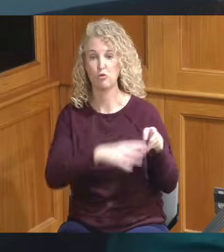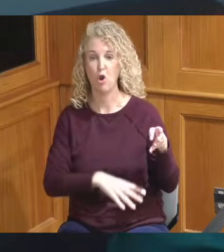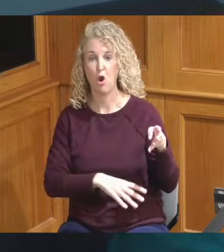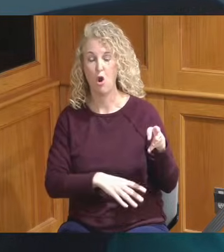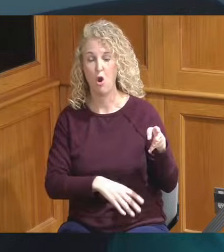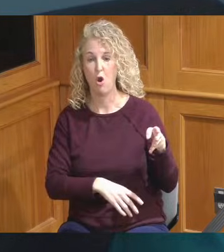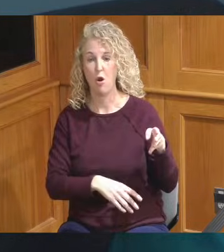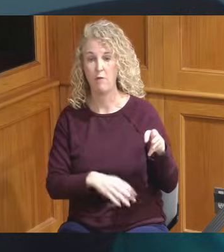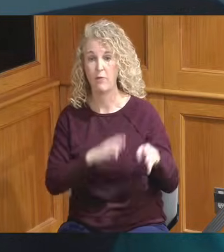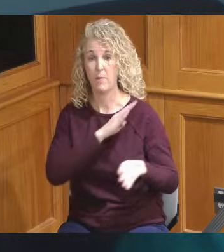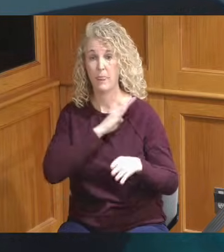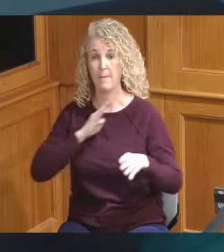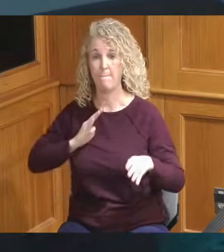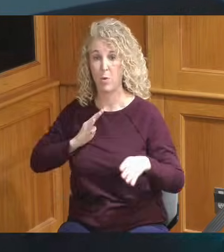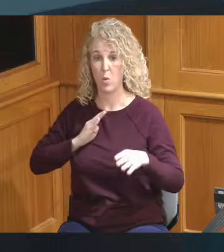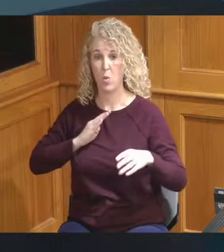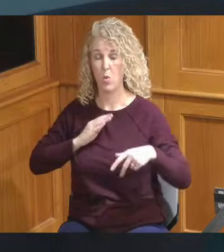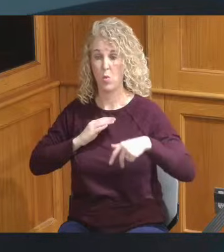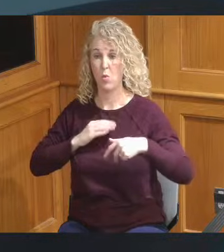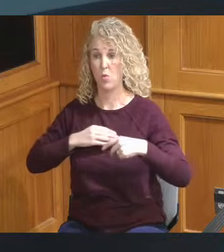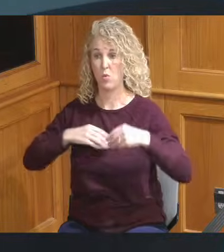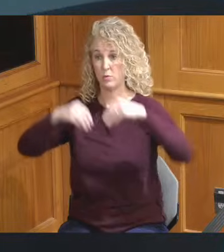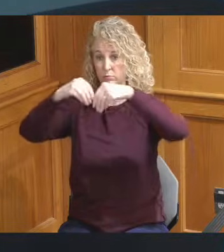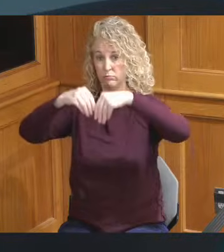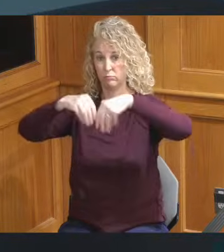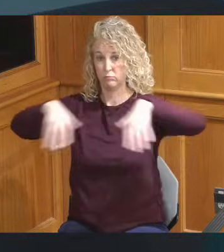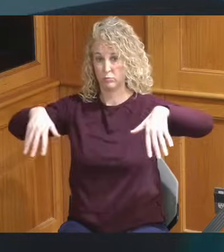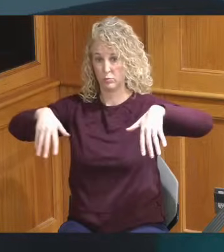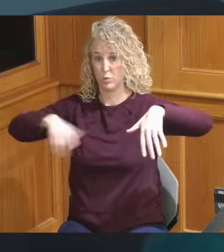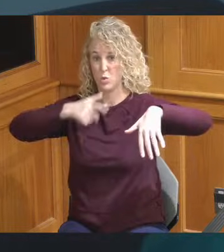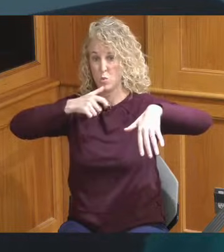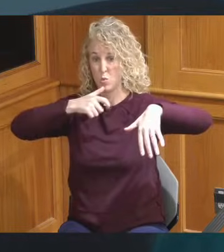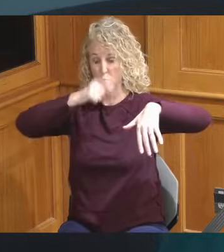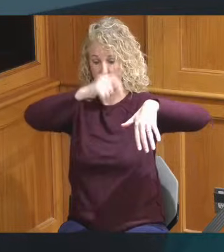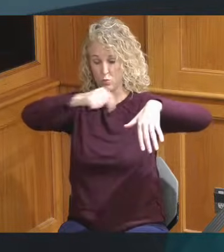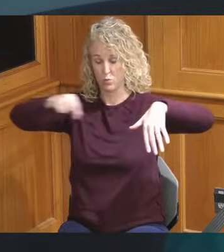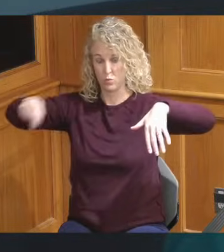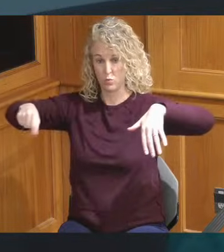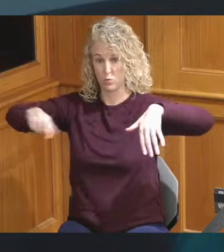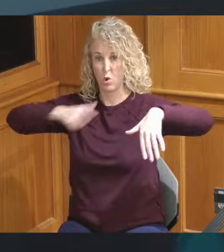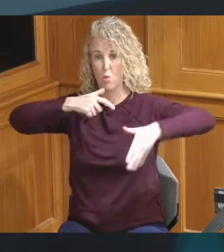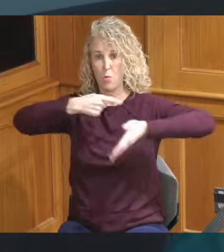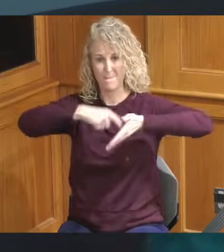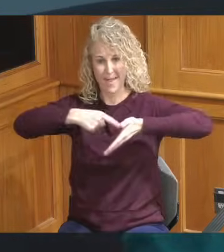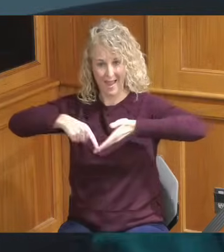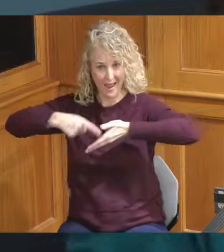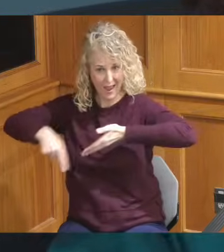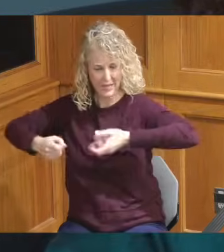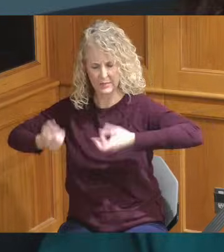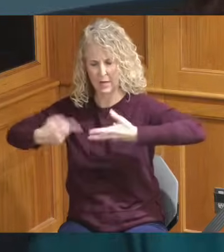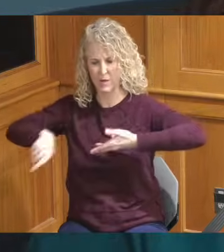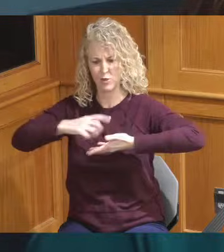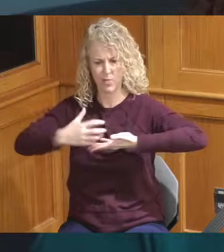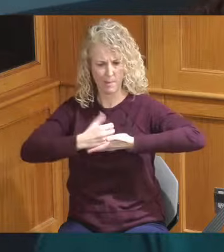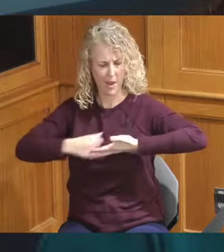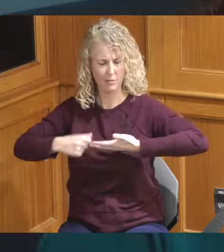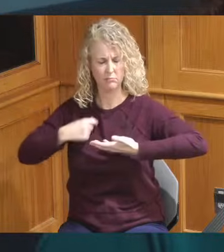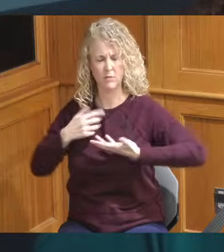the Board of County Commissioners, who they are, how they're paid, and how much they make. because